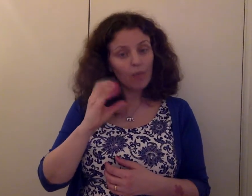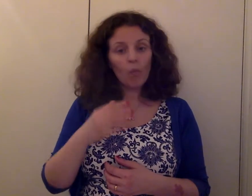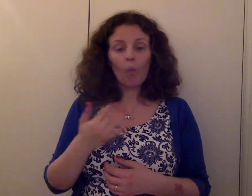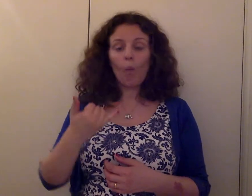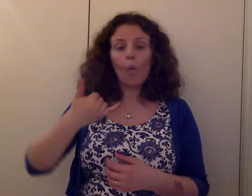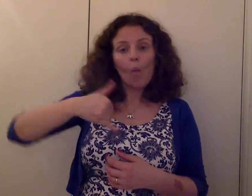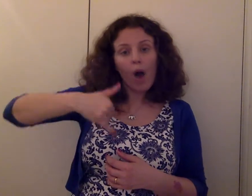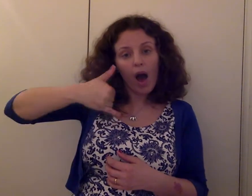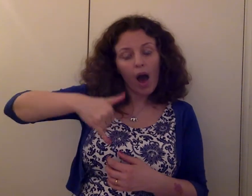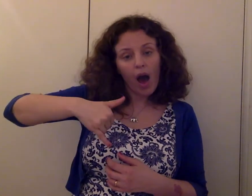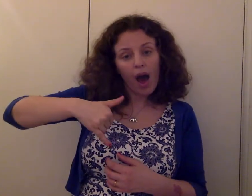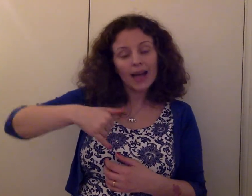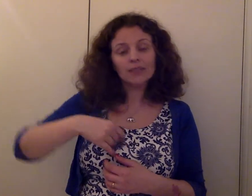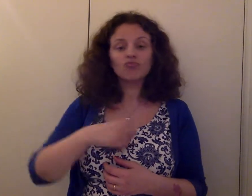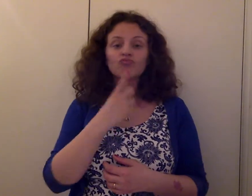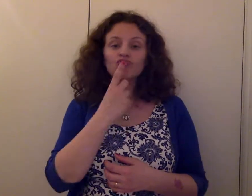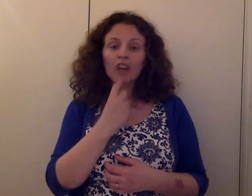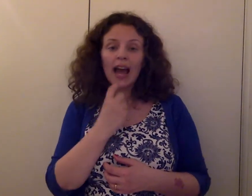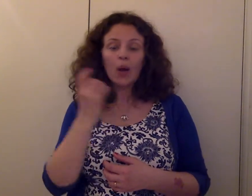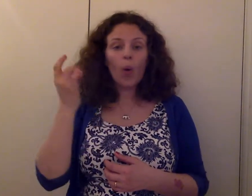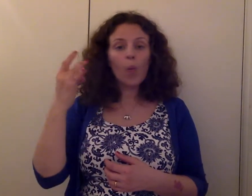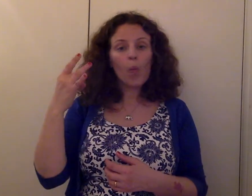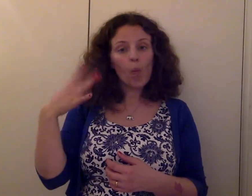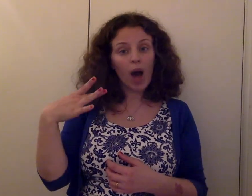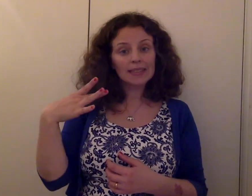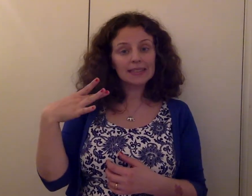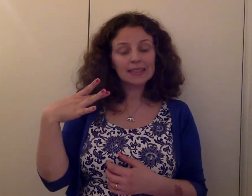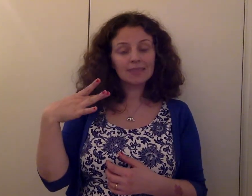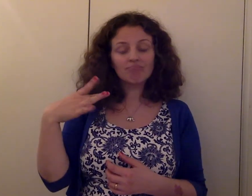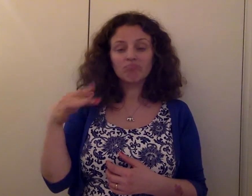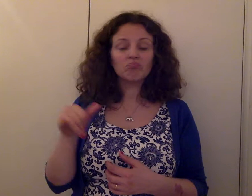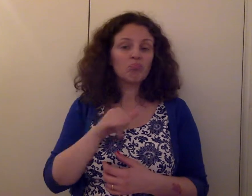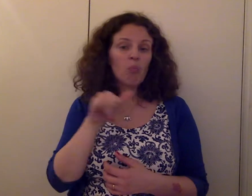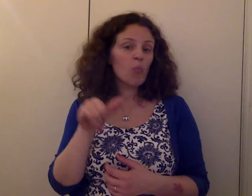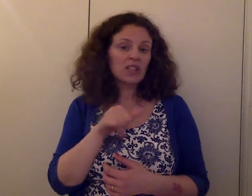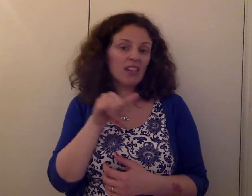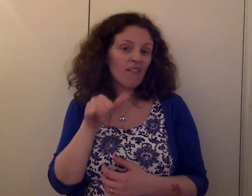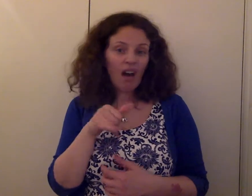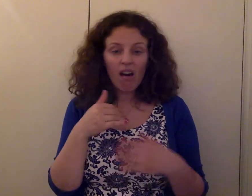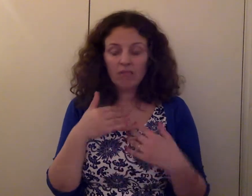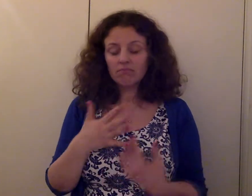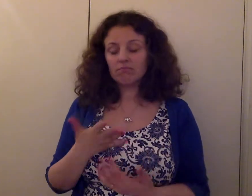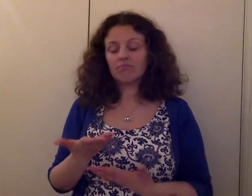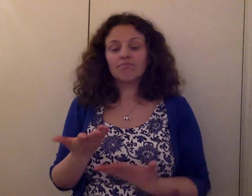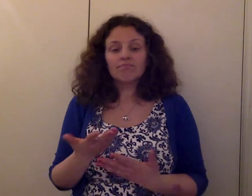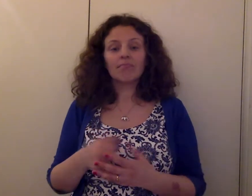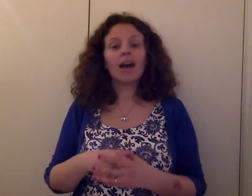Wine, red, white, whichever.